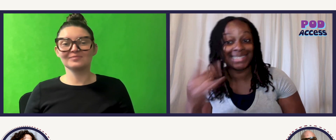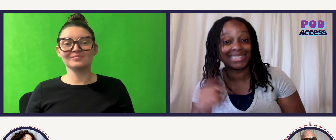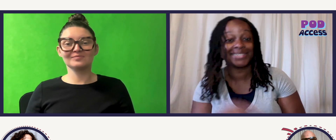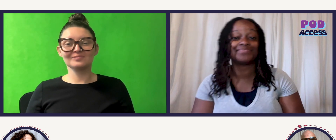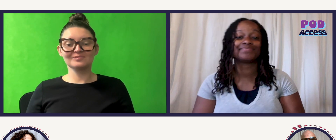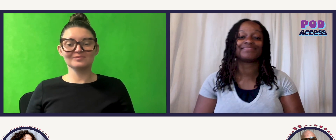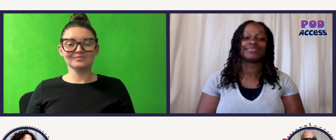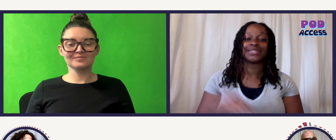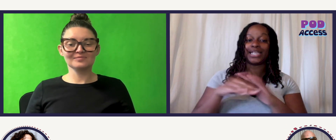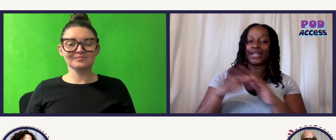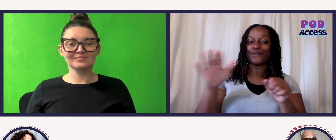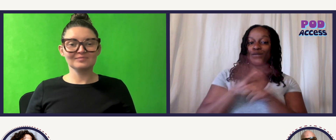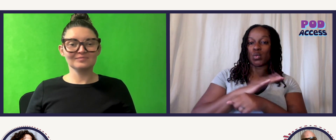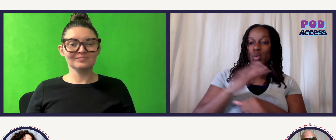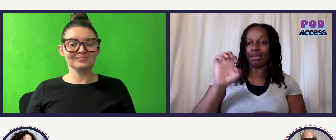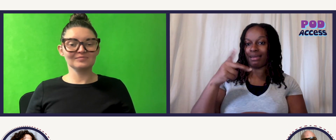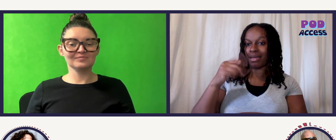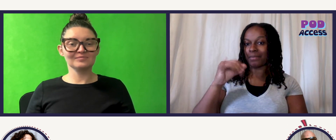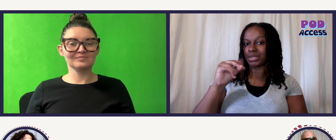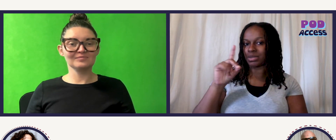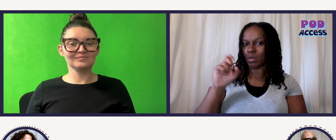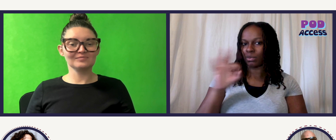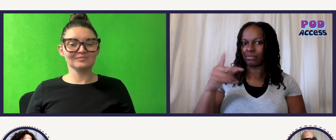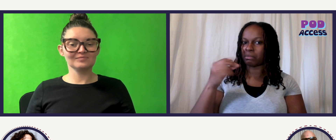in a future episode of the podcast or on social media.